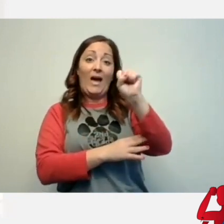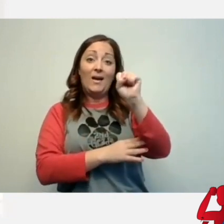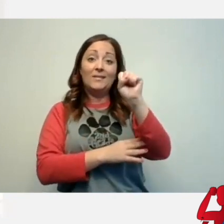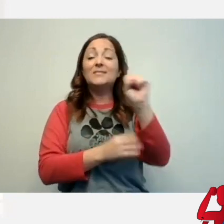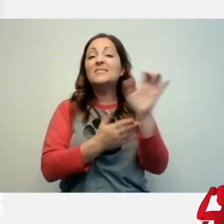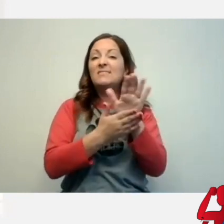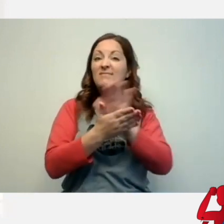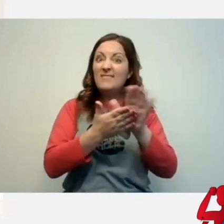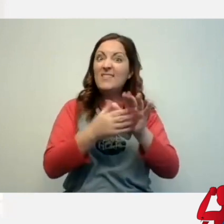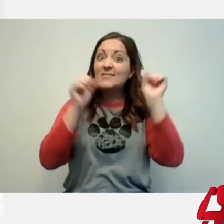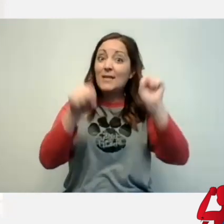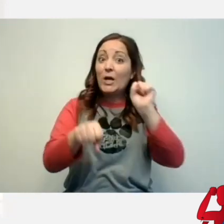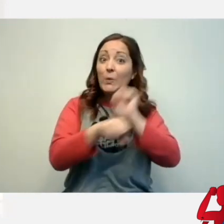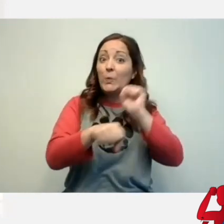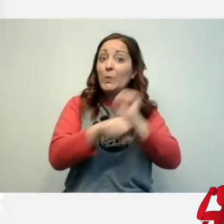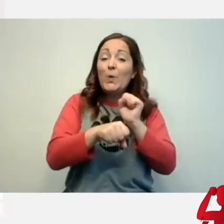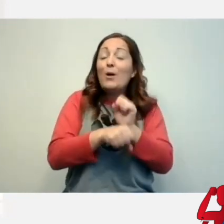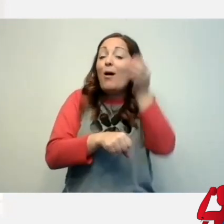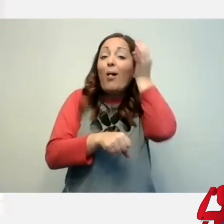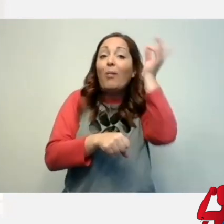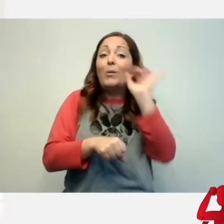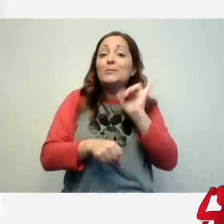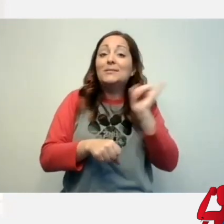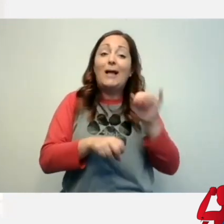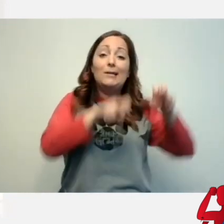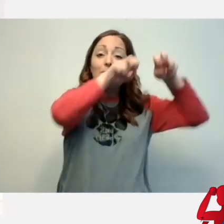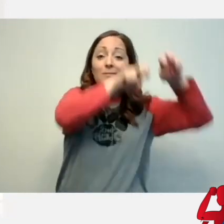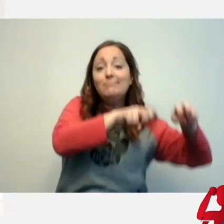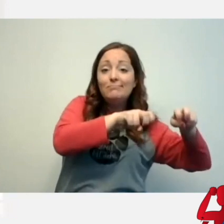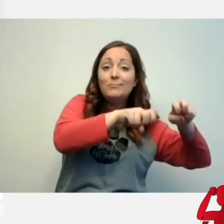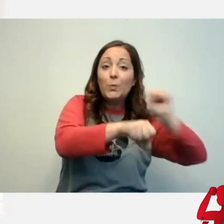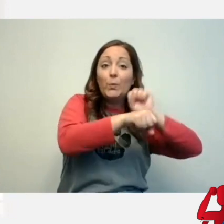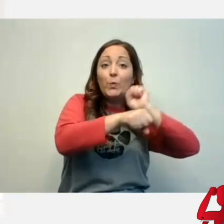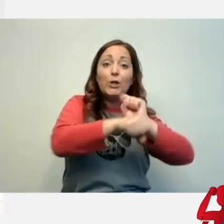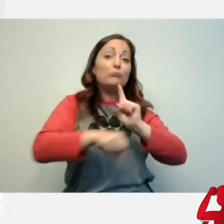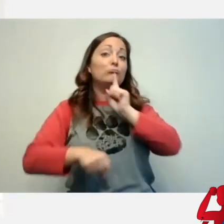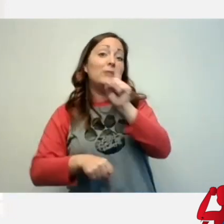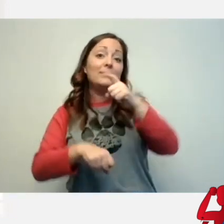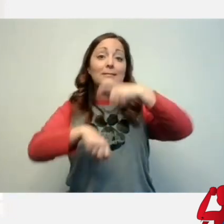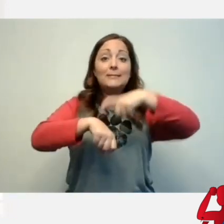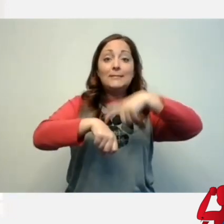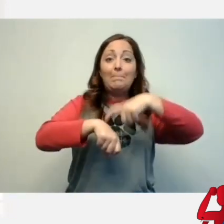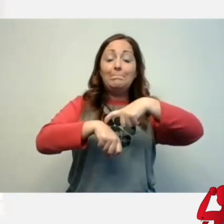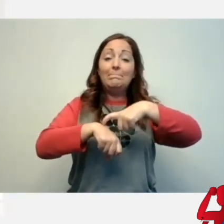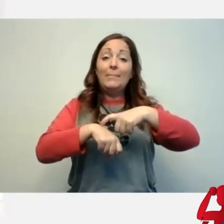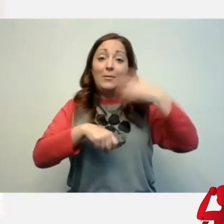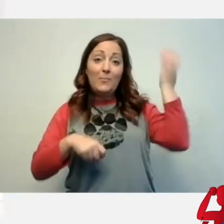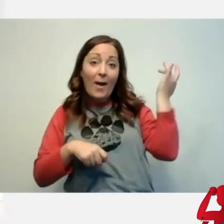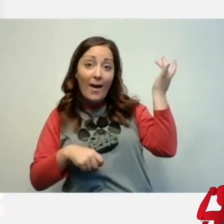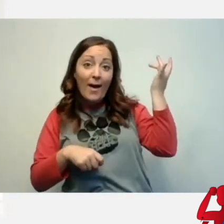In Teams we can share them in folders and organize them in a way that makes sense for our work.